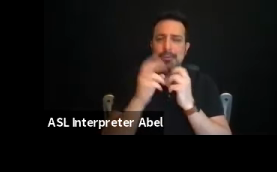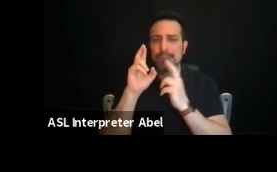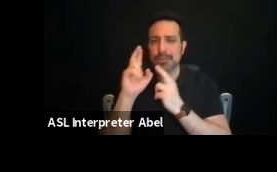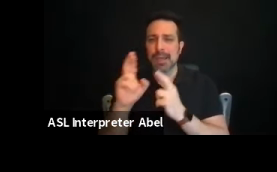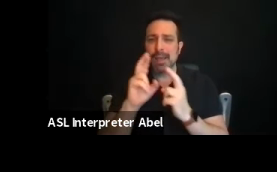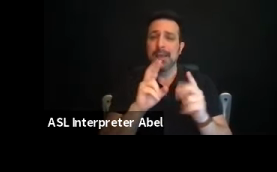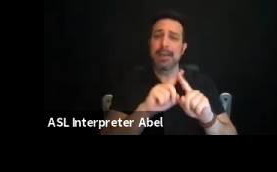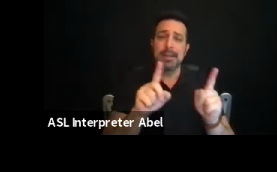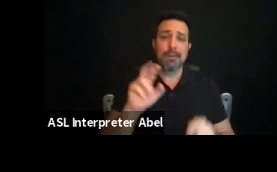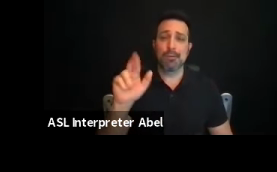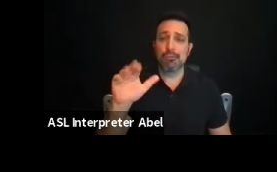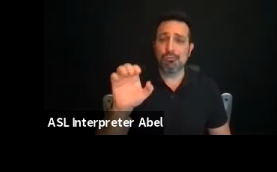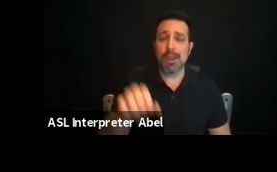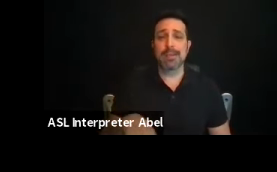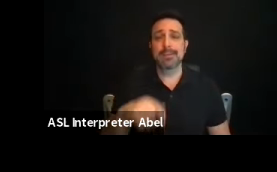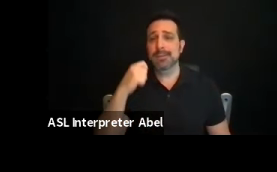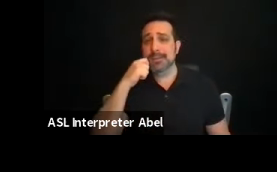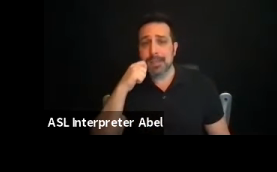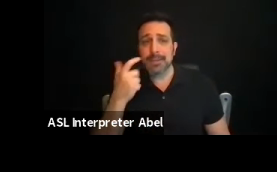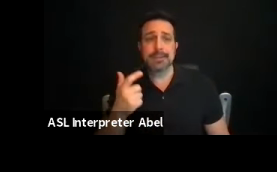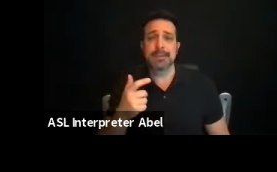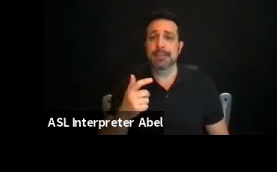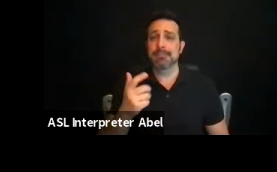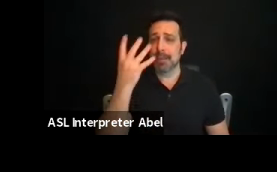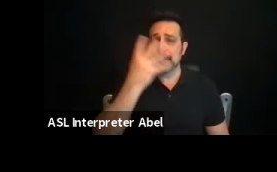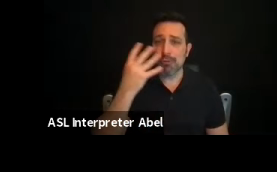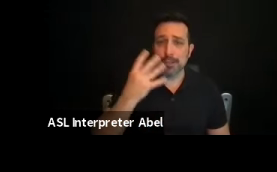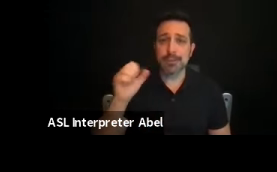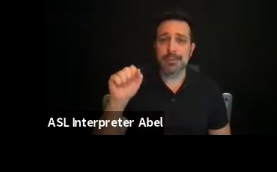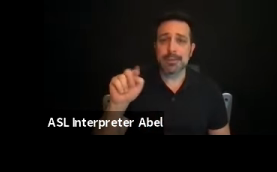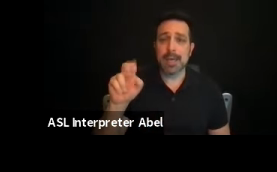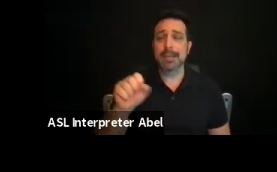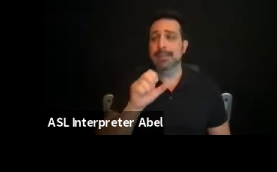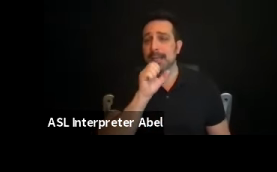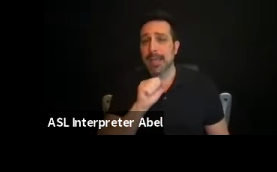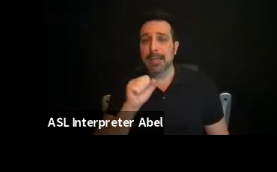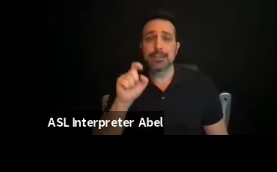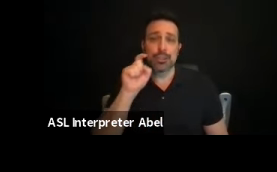like to ground us in group agreements. It is our expectation that you will create a space that values and respects differences of